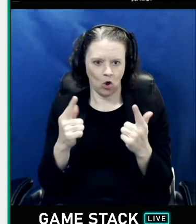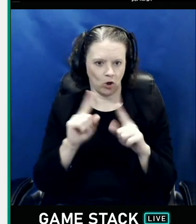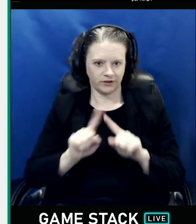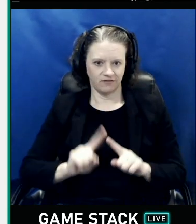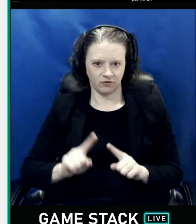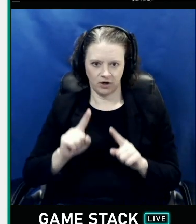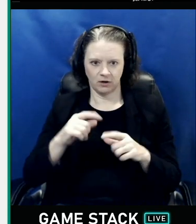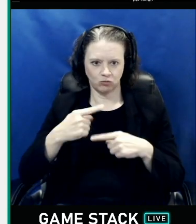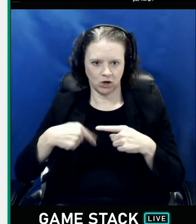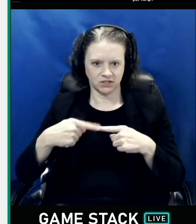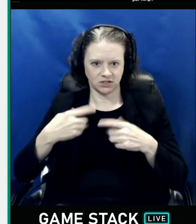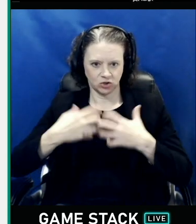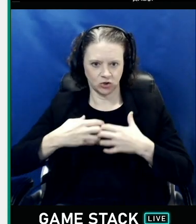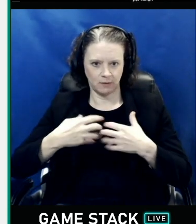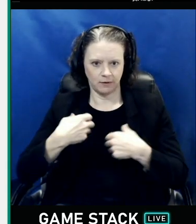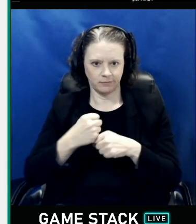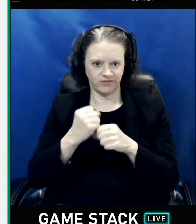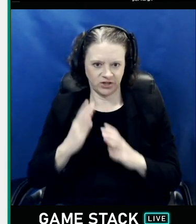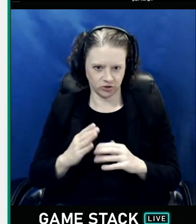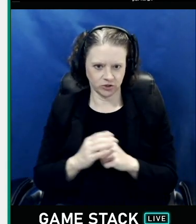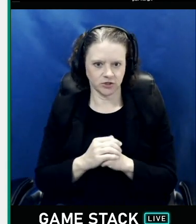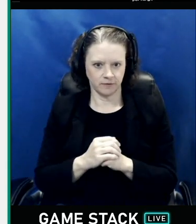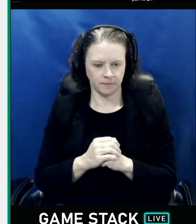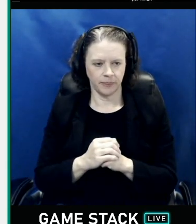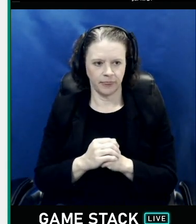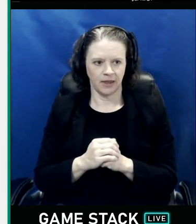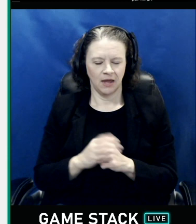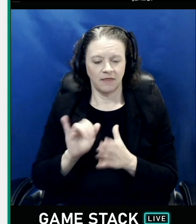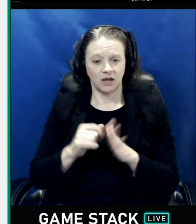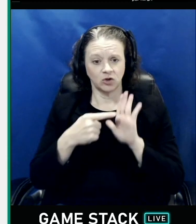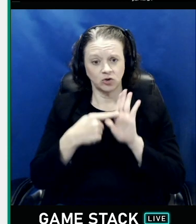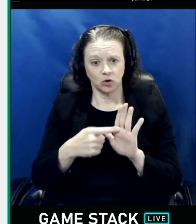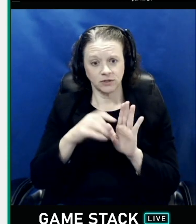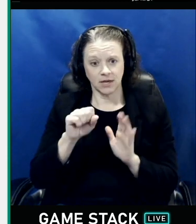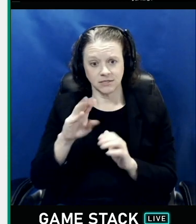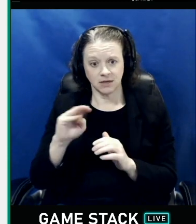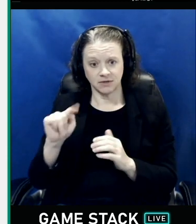Generally, applications show SMT benefits and use of all logical processors is recommended.